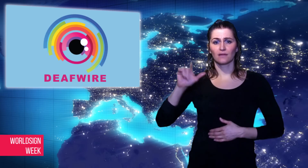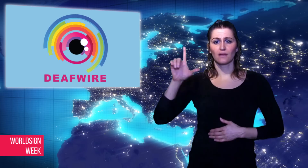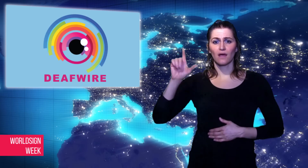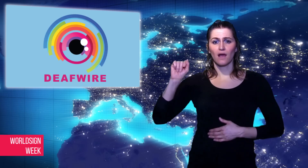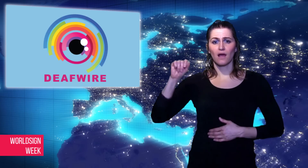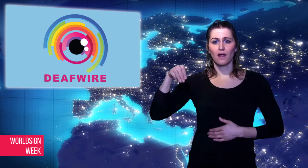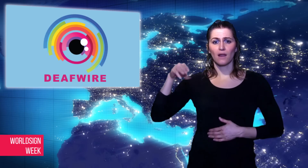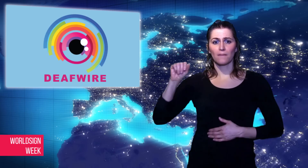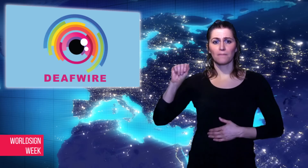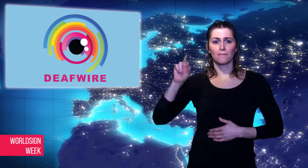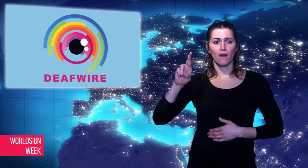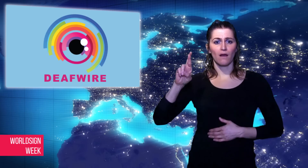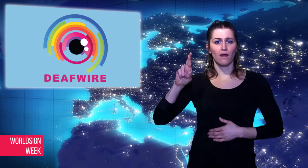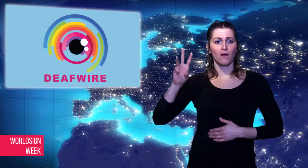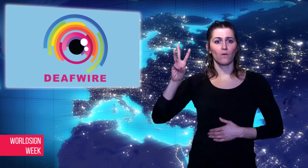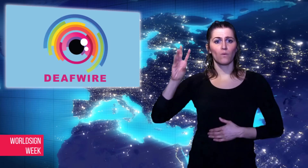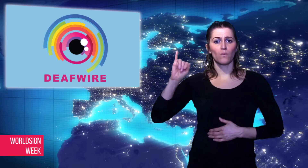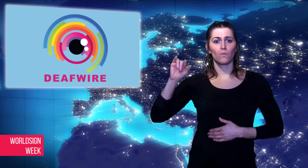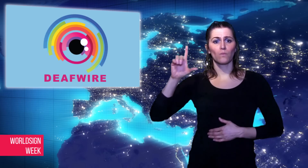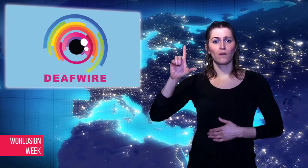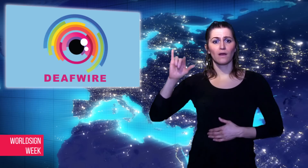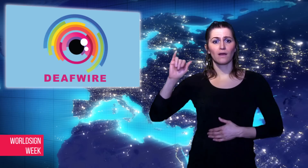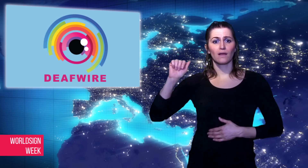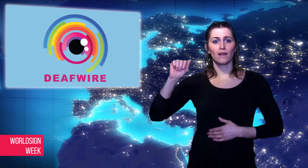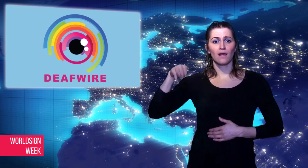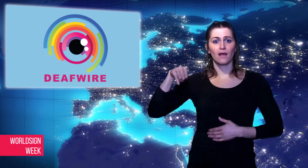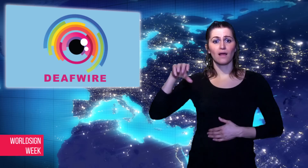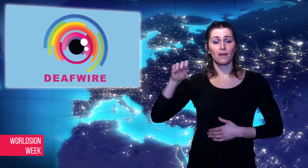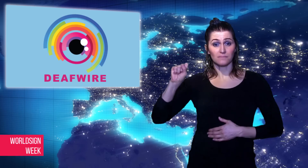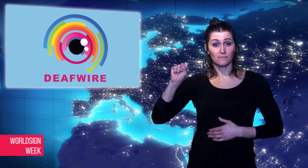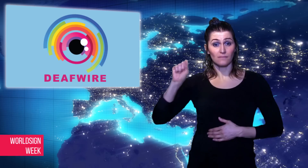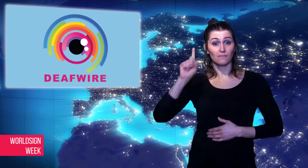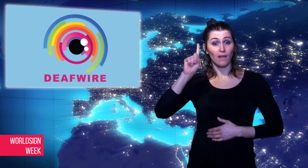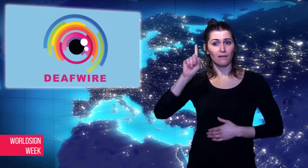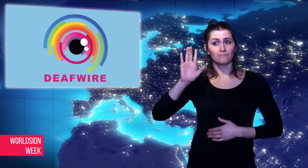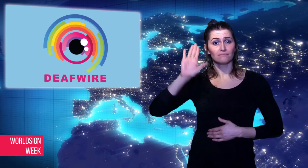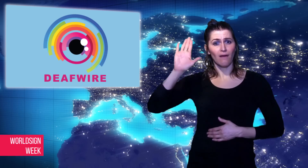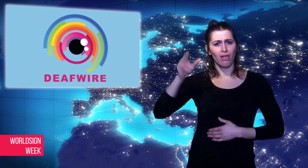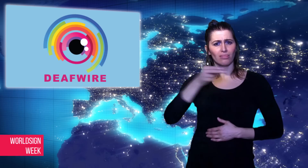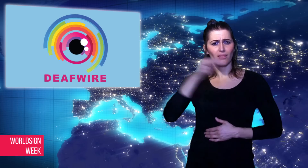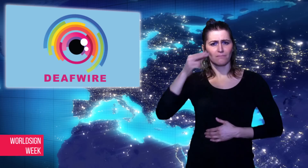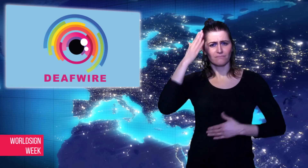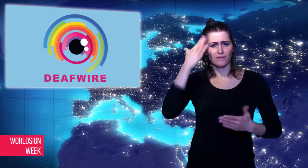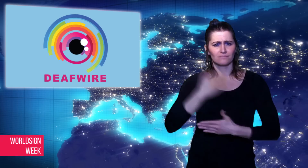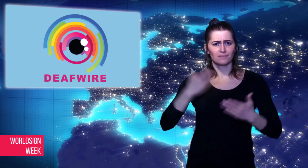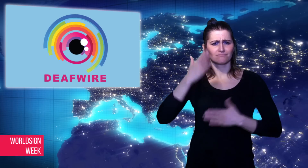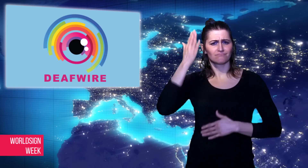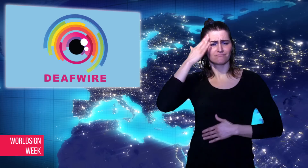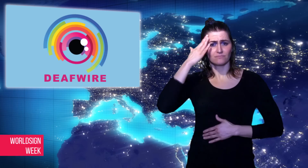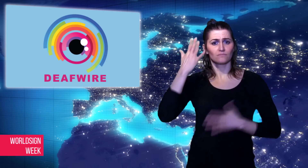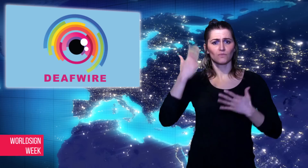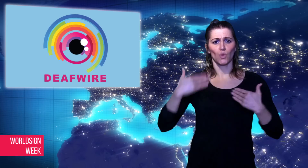“SEX,” a famous American rapper, will stop